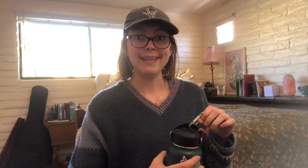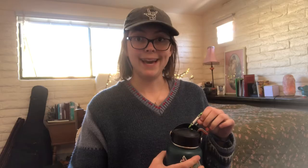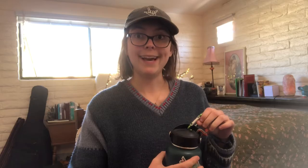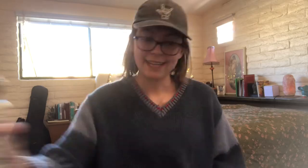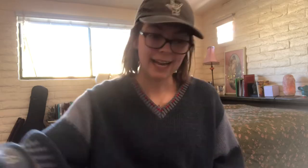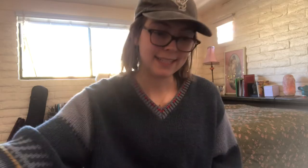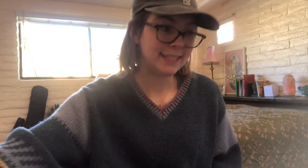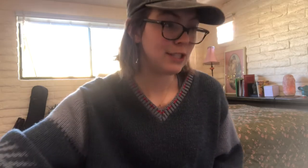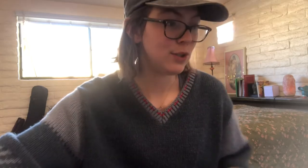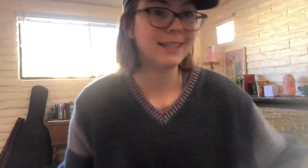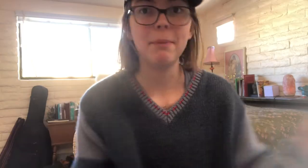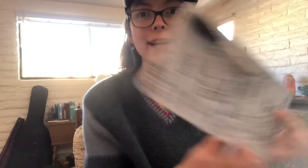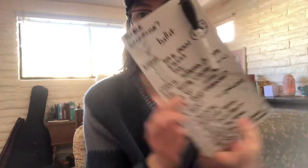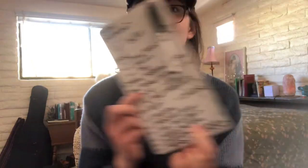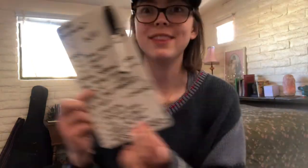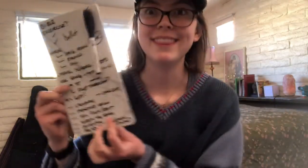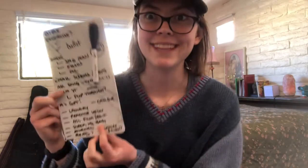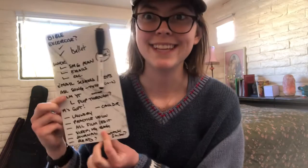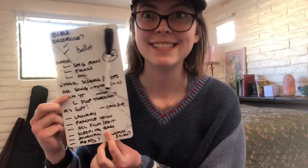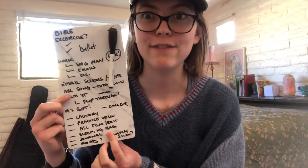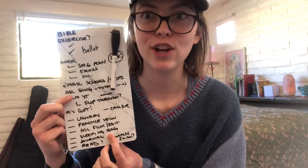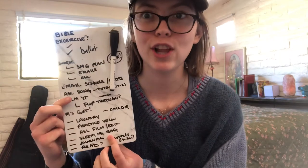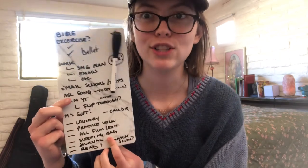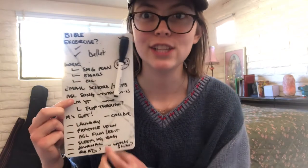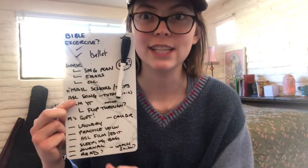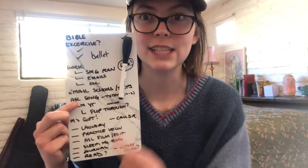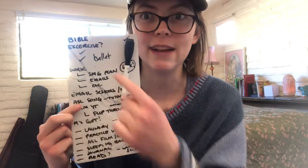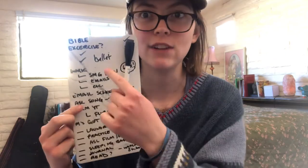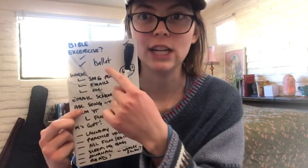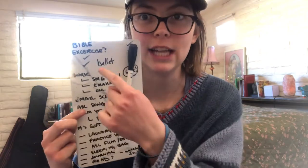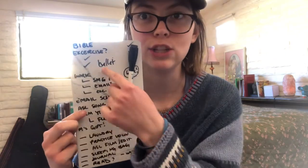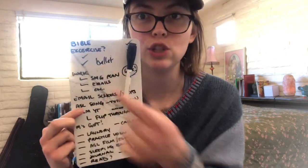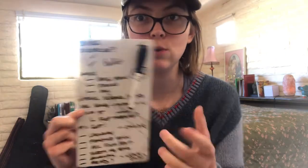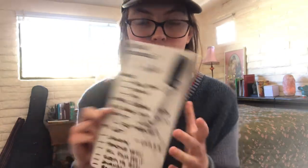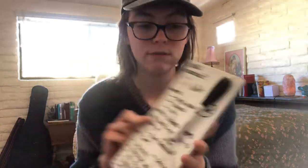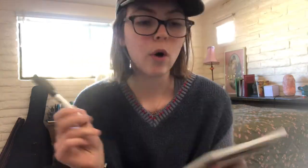yeah i need to get back to the list of very large things that i've done like two of oh